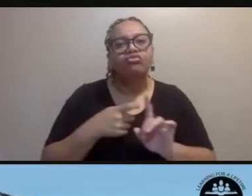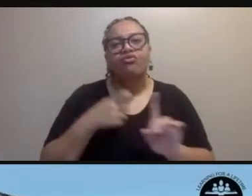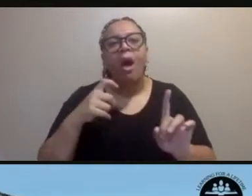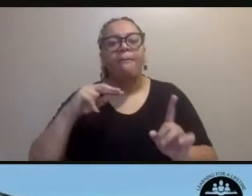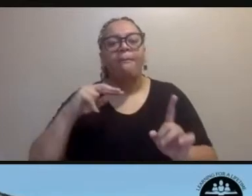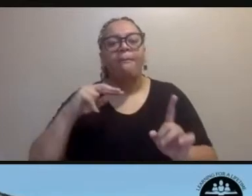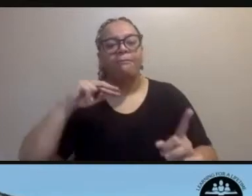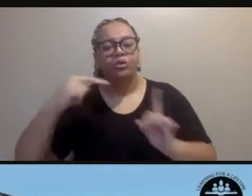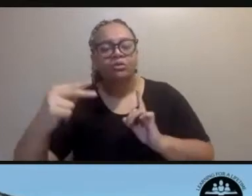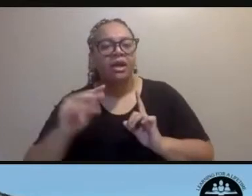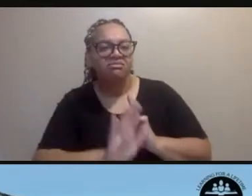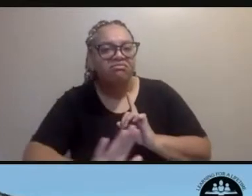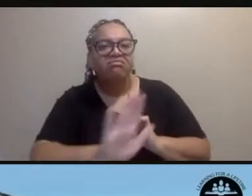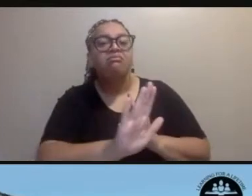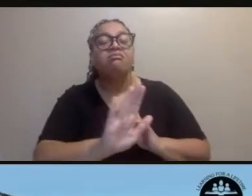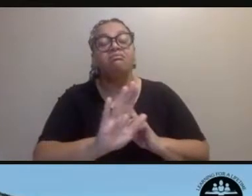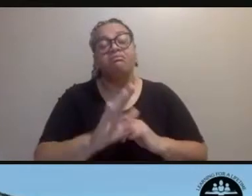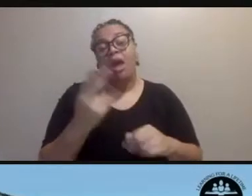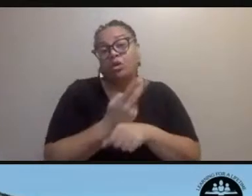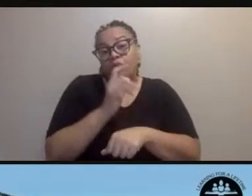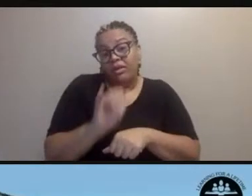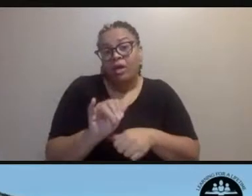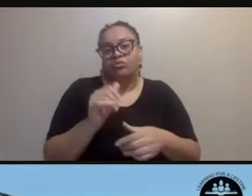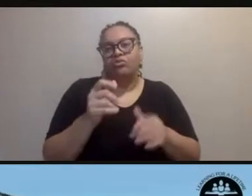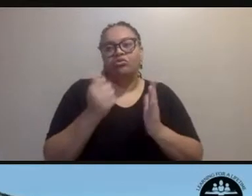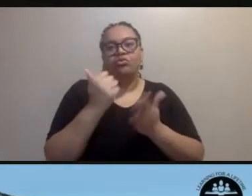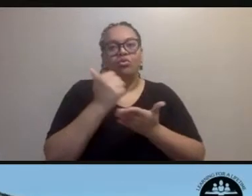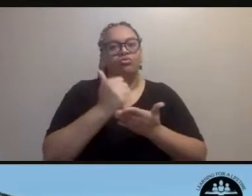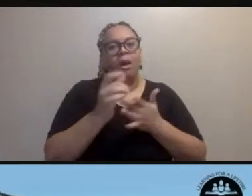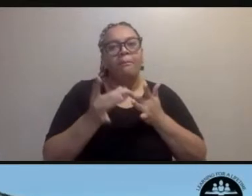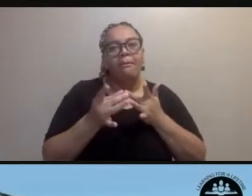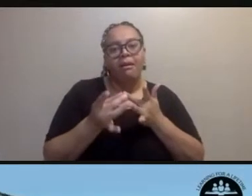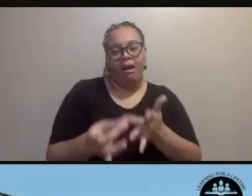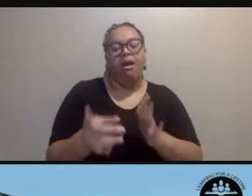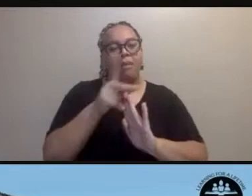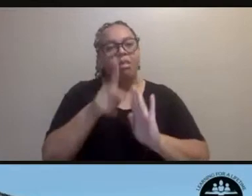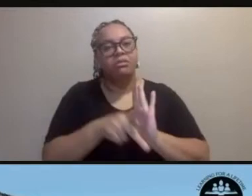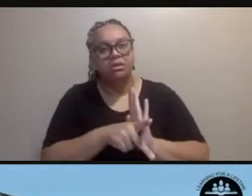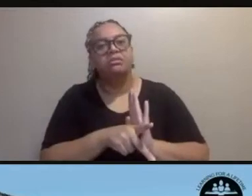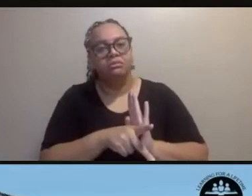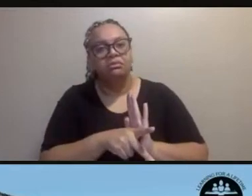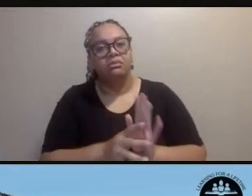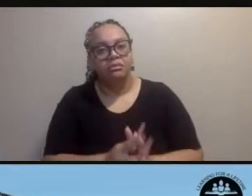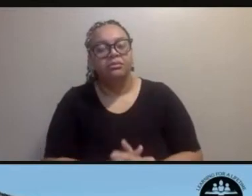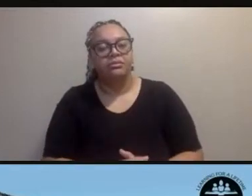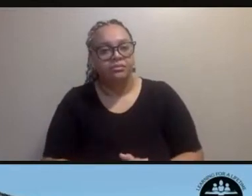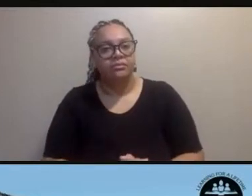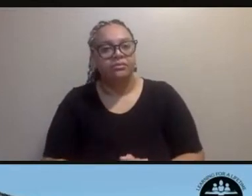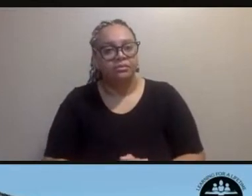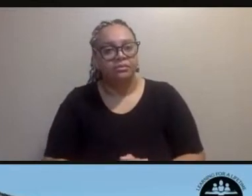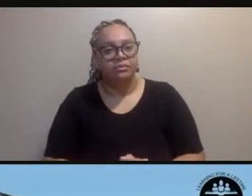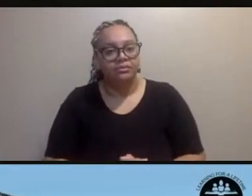REALLY DOVE IN AND BE IN AND TRY TO UNDERSTAND WHERE THESE STUDENTS WHERE THEY'RE COMING